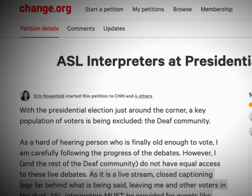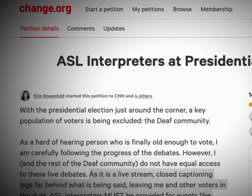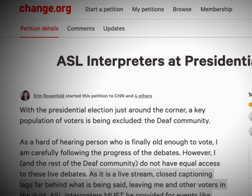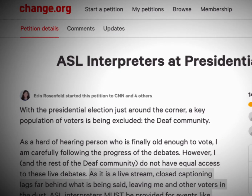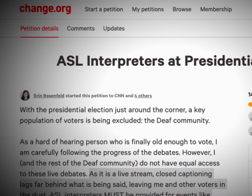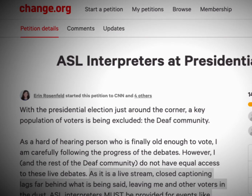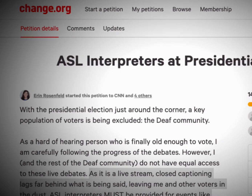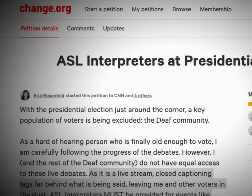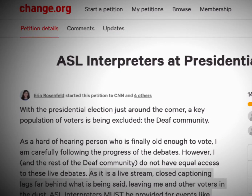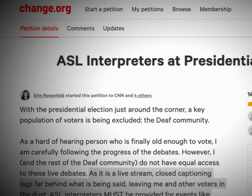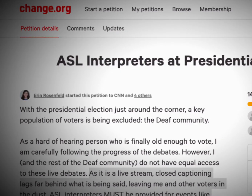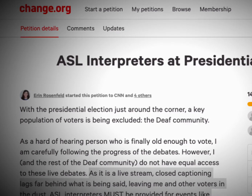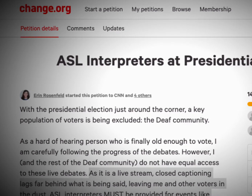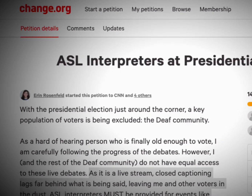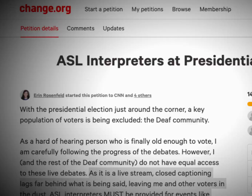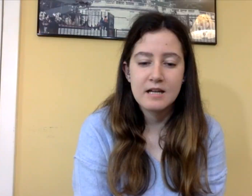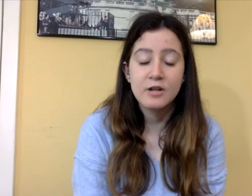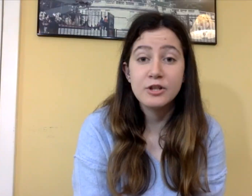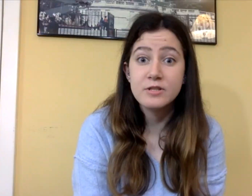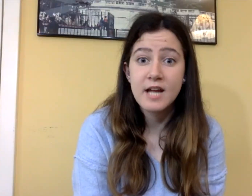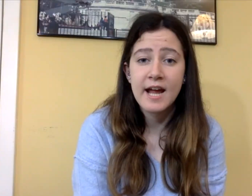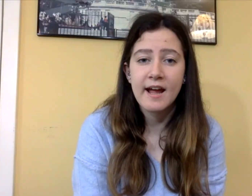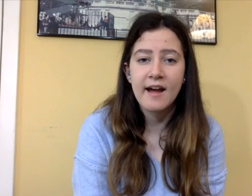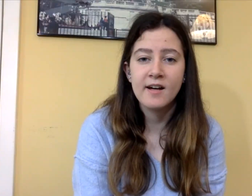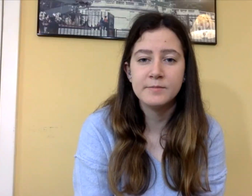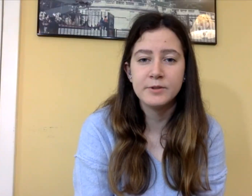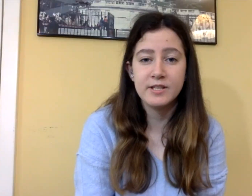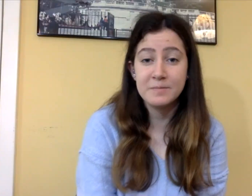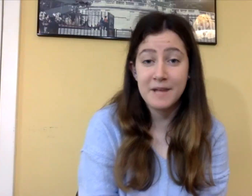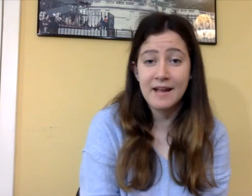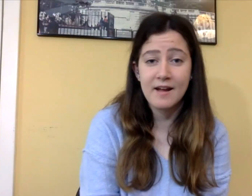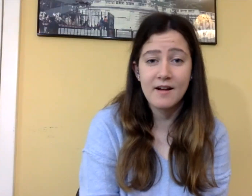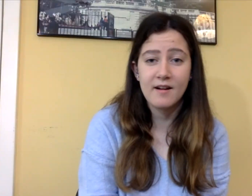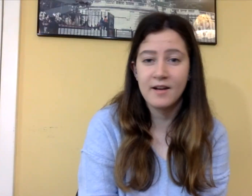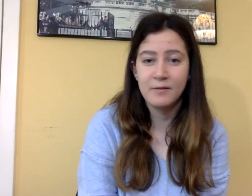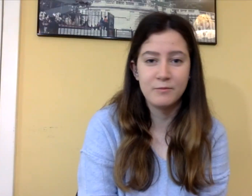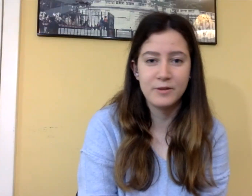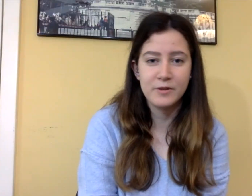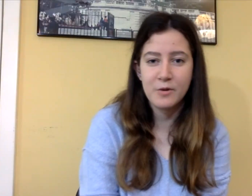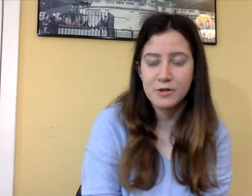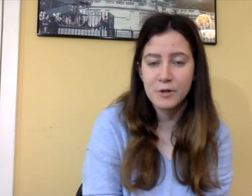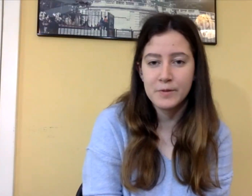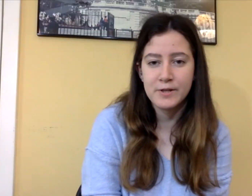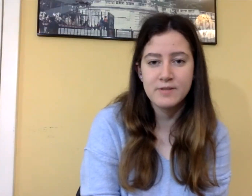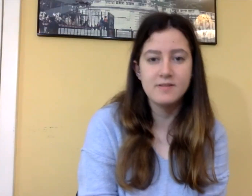And it's now picking up momentum. On Tuesday during the debate, and when there were no interpreters,